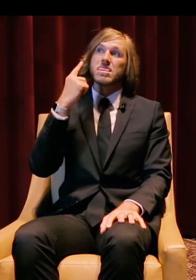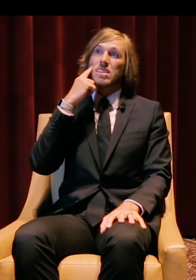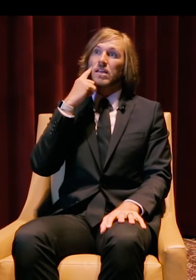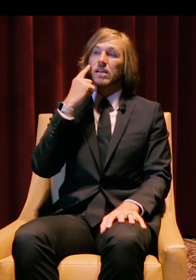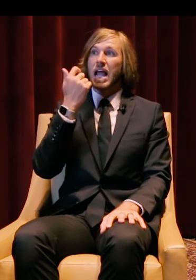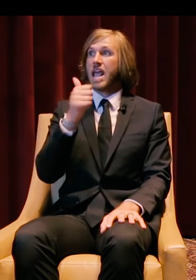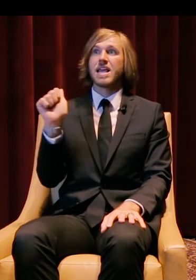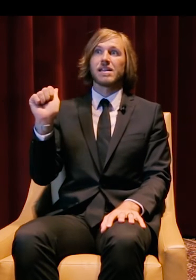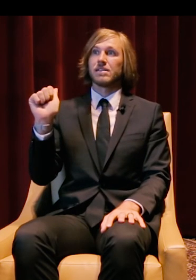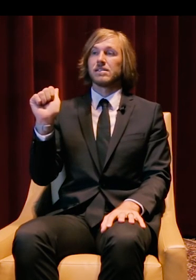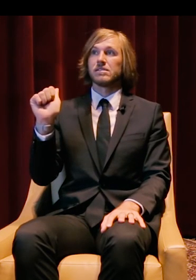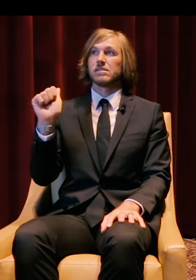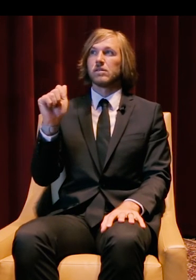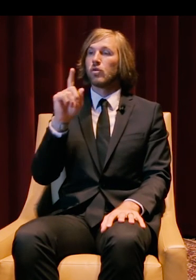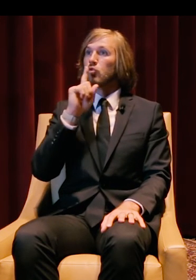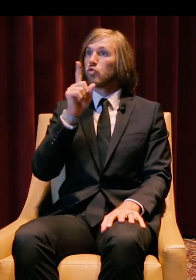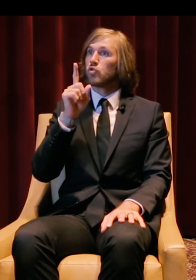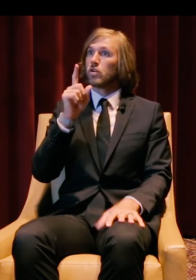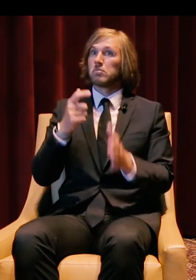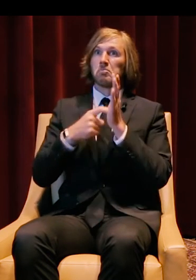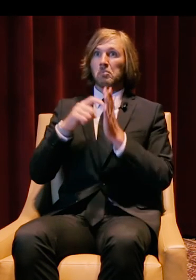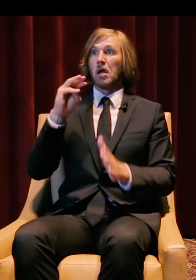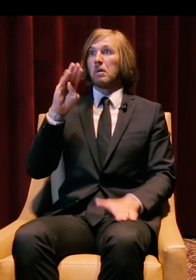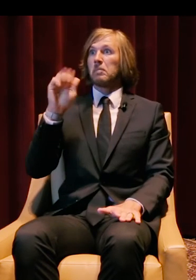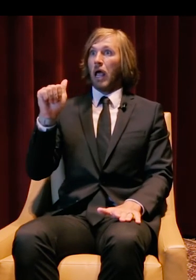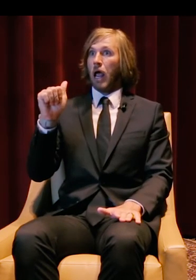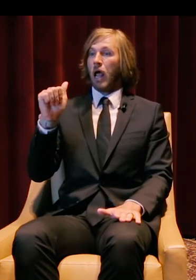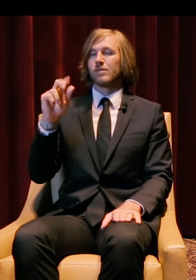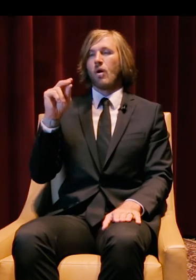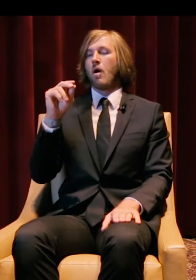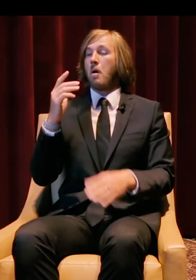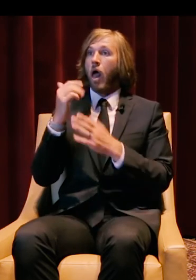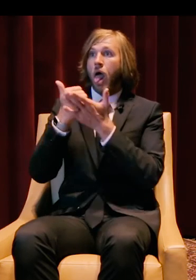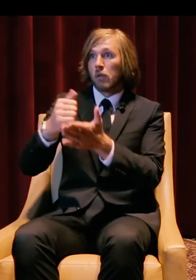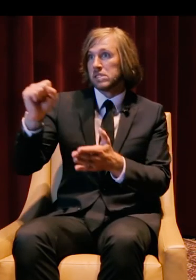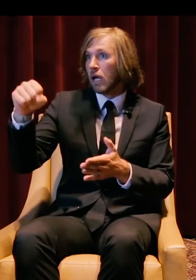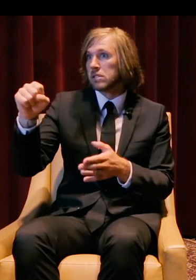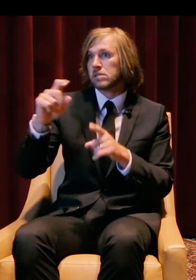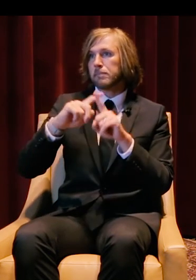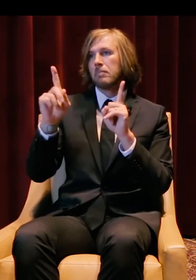anybody necessarily has to have an MBA. It would help, but it's just,